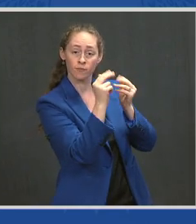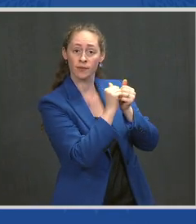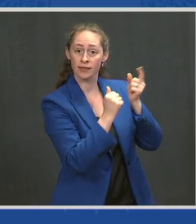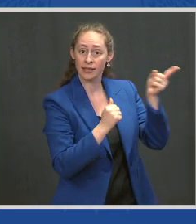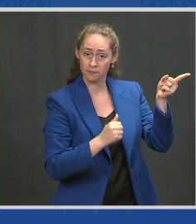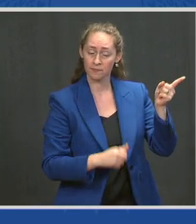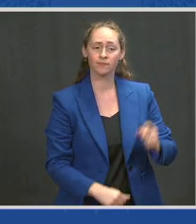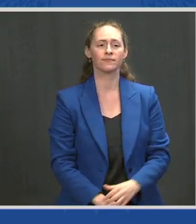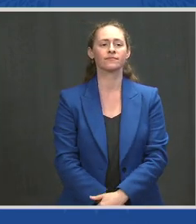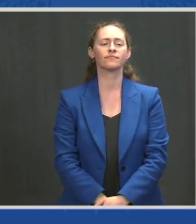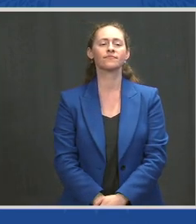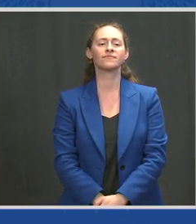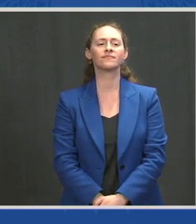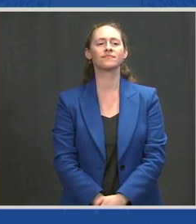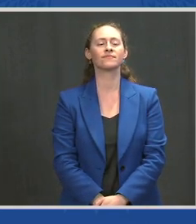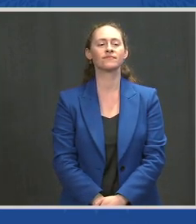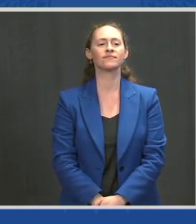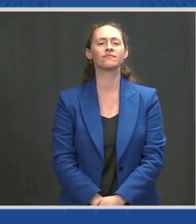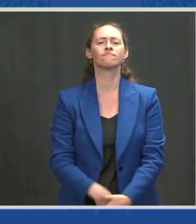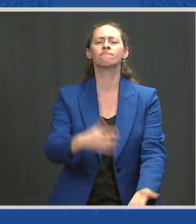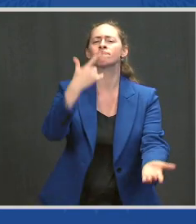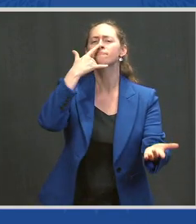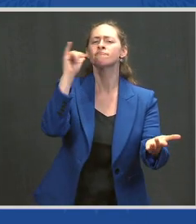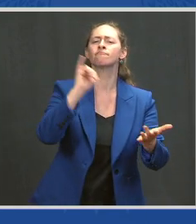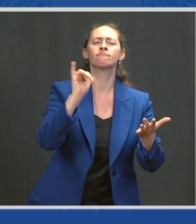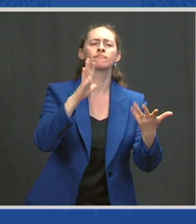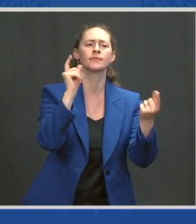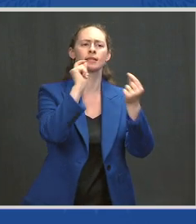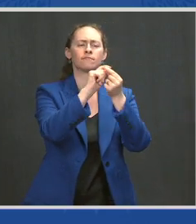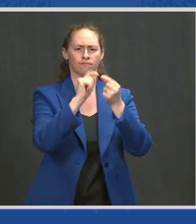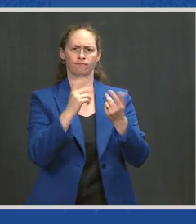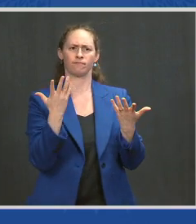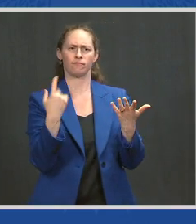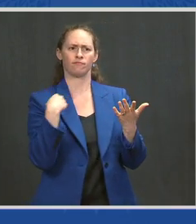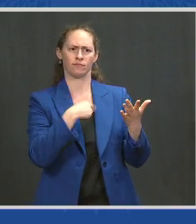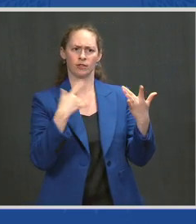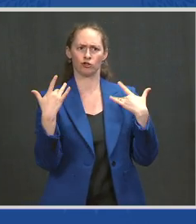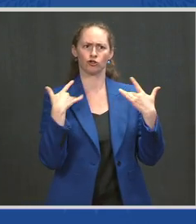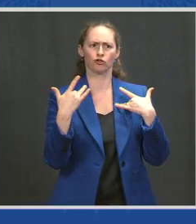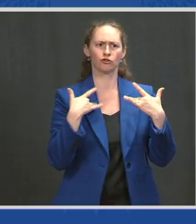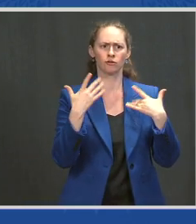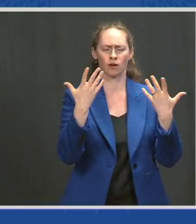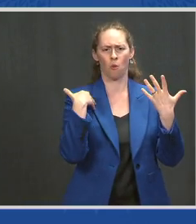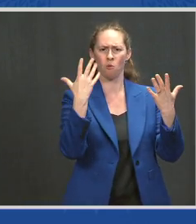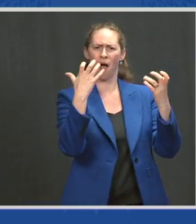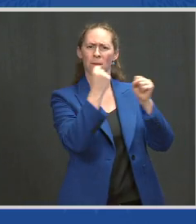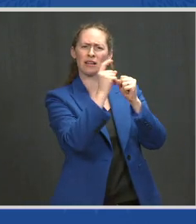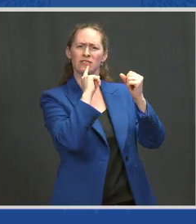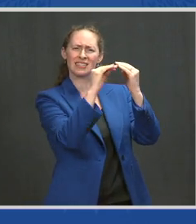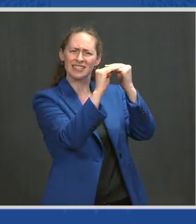and that is to discuss and raise the issue of strategic stability and try to set up a mechanism whereby we dealt with it.